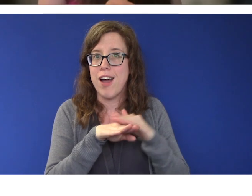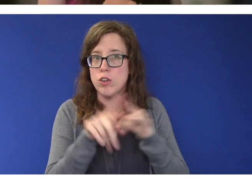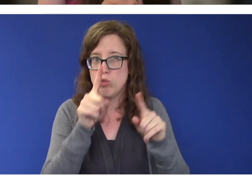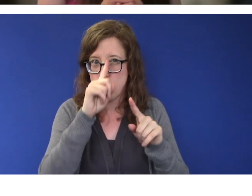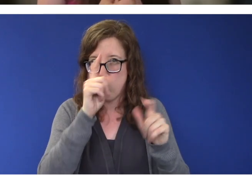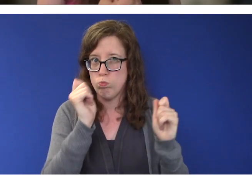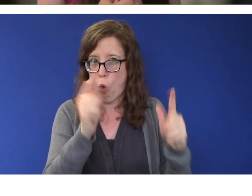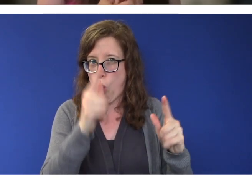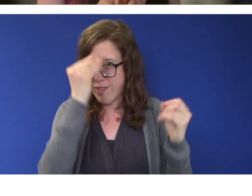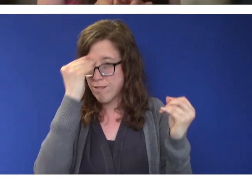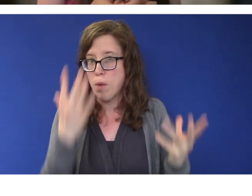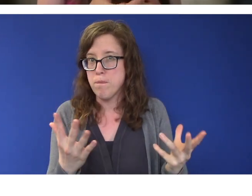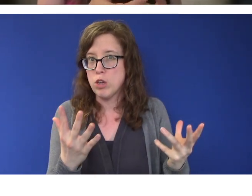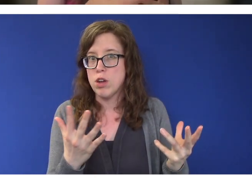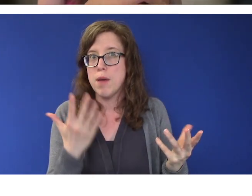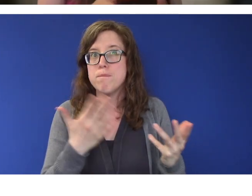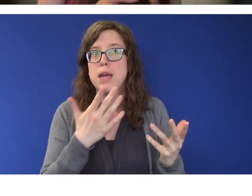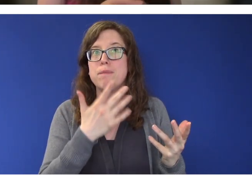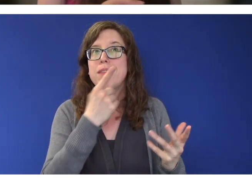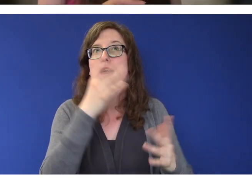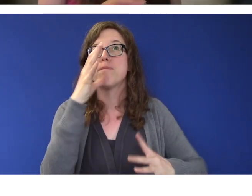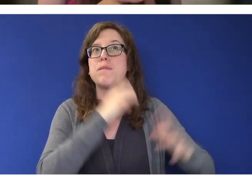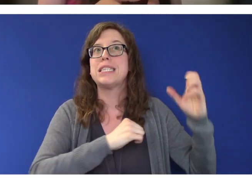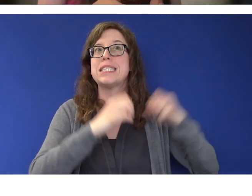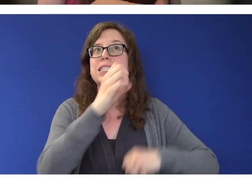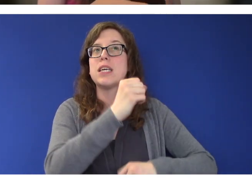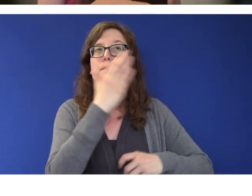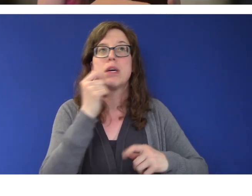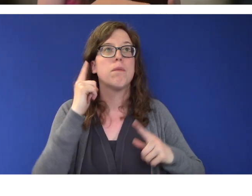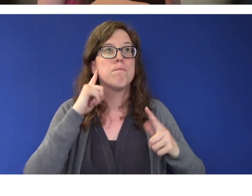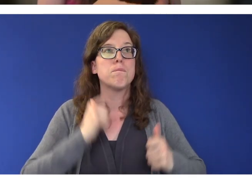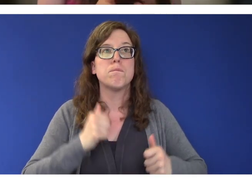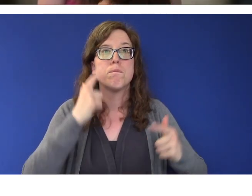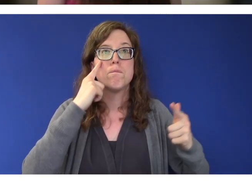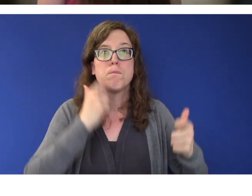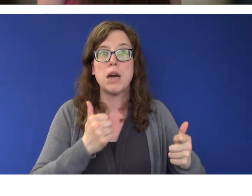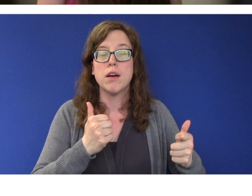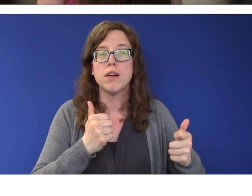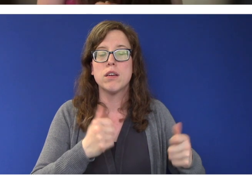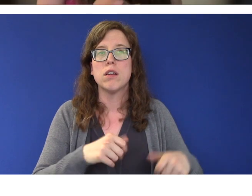that information that they may be missing because of their hearing or vision; making